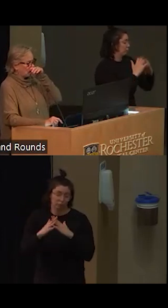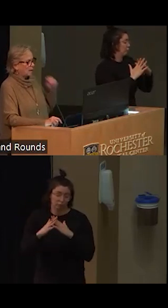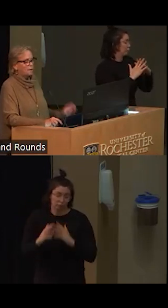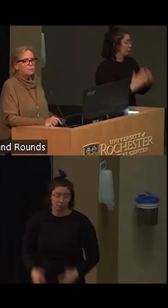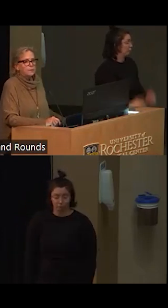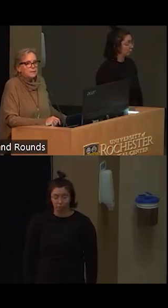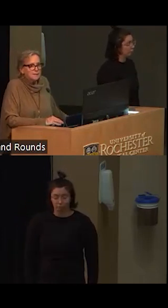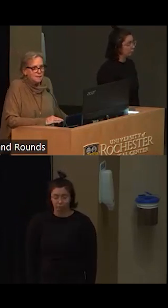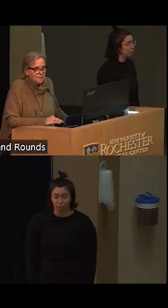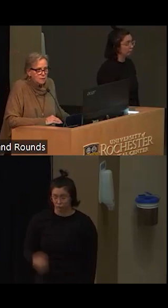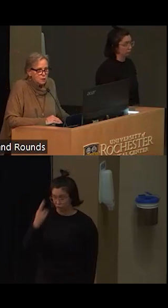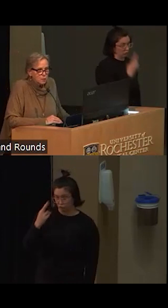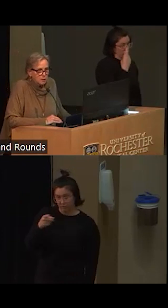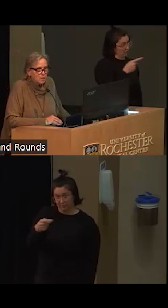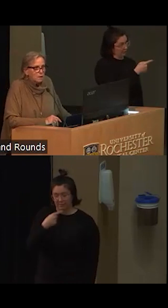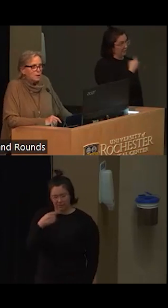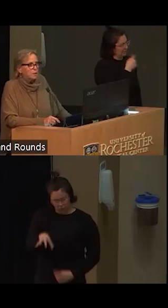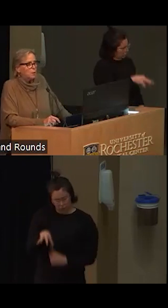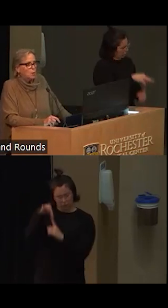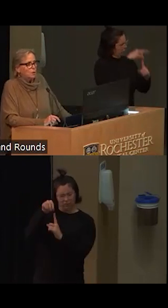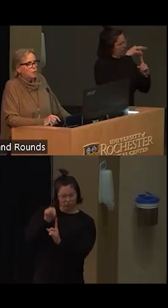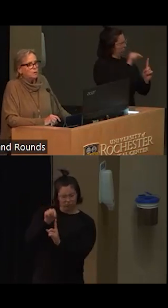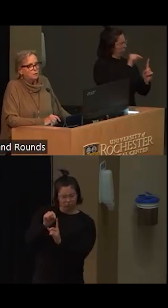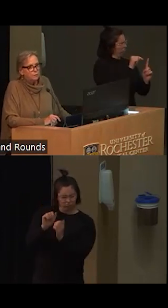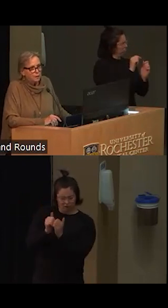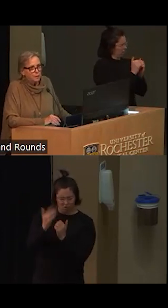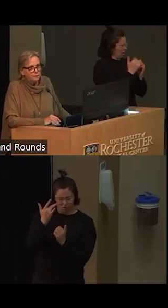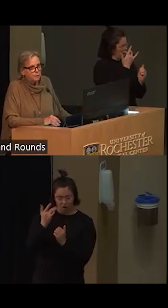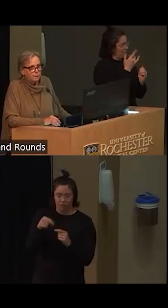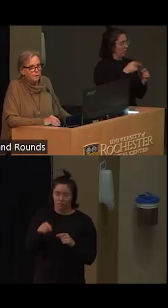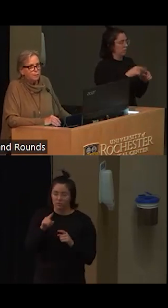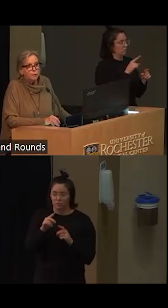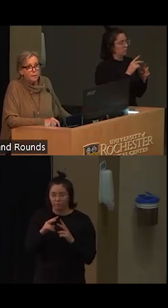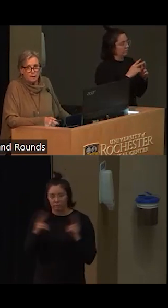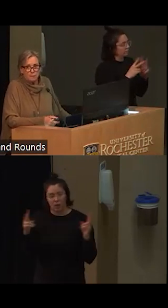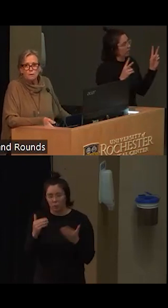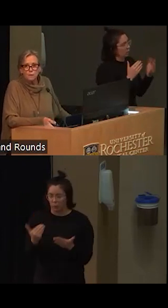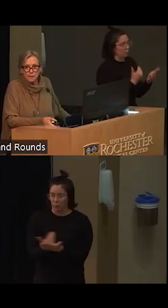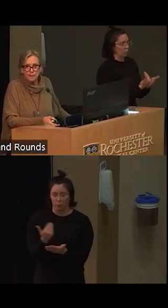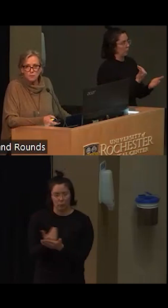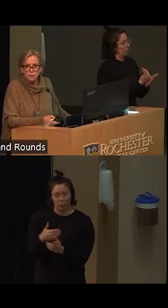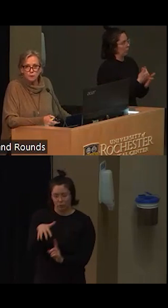uh the reason this says it's Unique because this is very very new ground for psychiatric